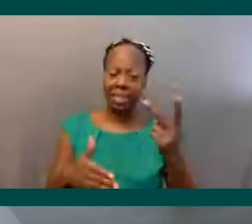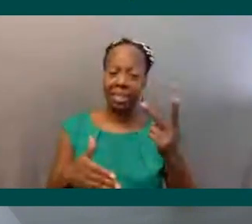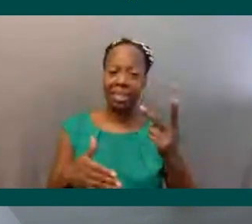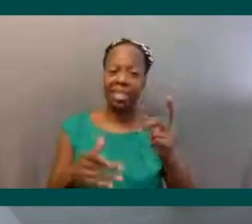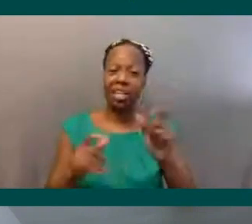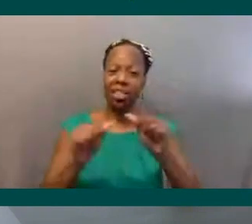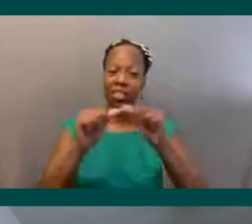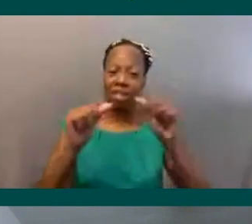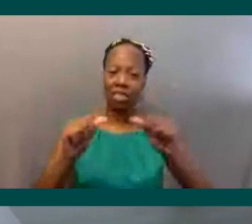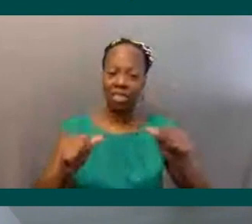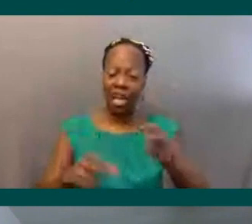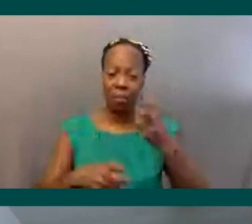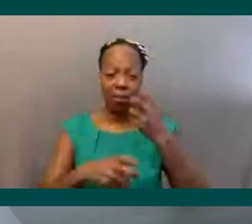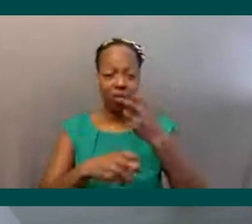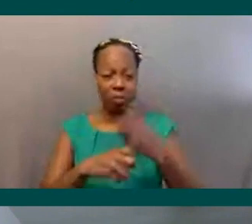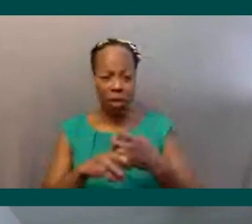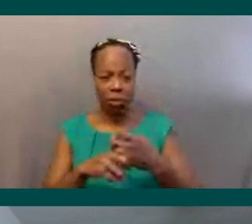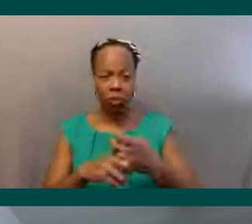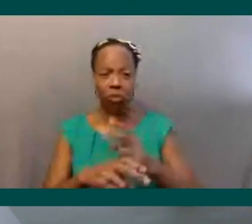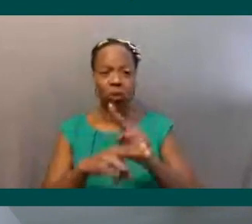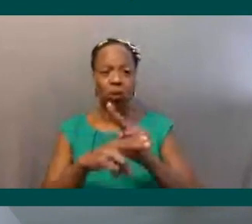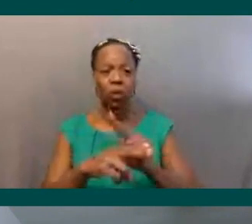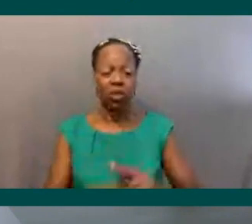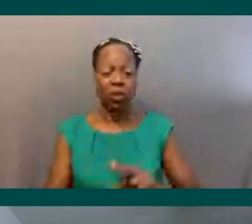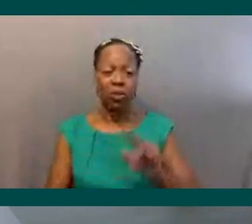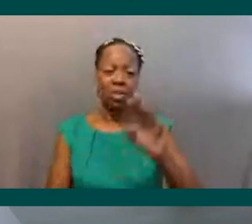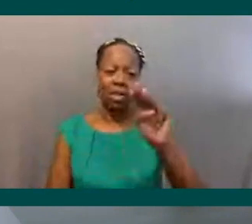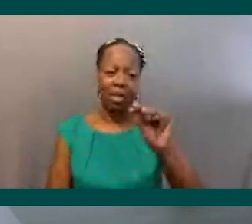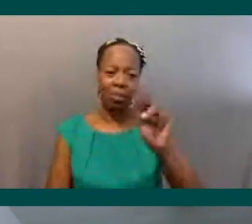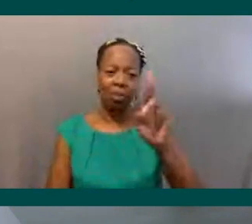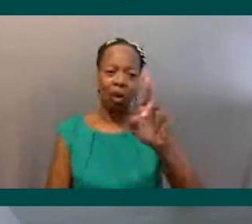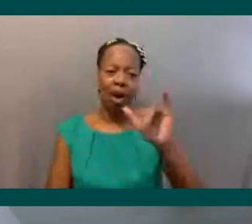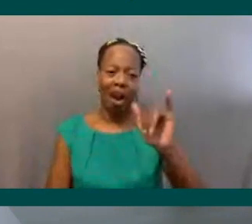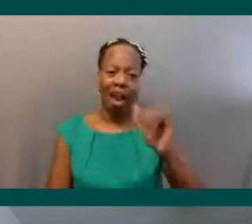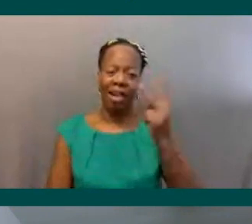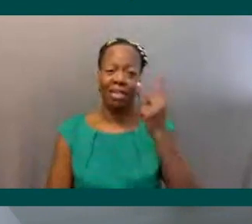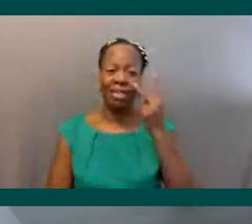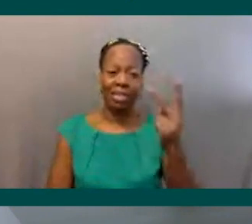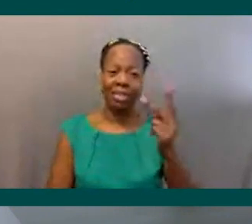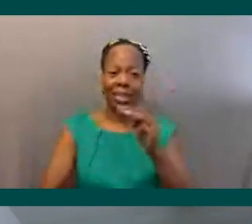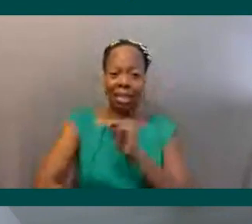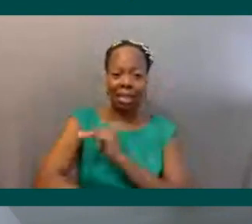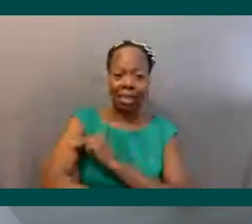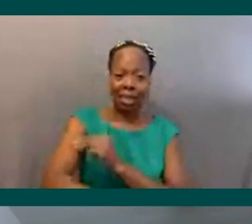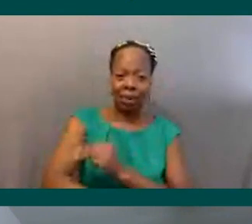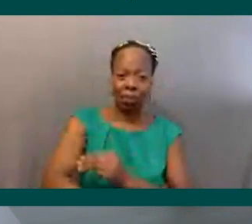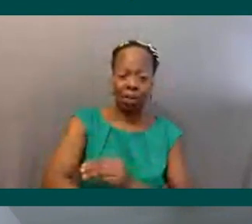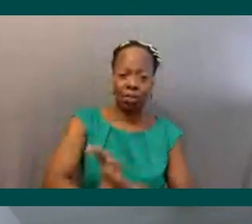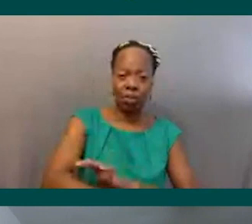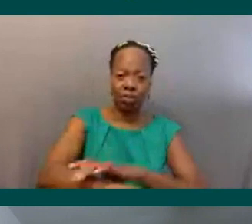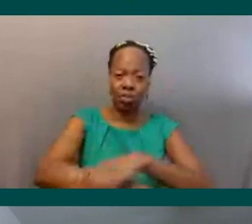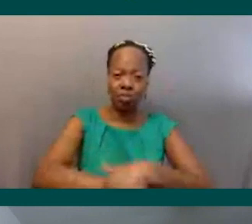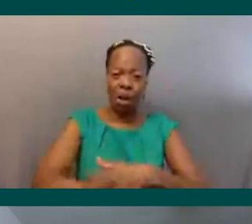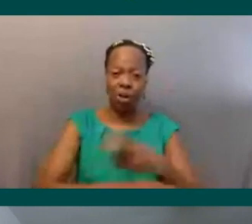and the joints and so on, a gait analysis is a scan that tells us how this person is walking